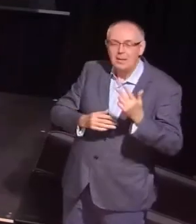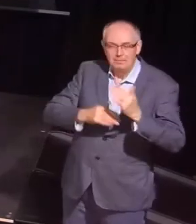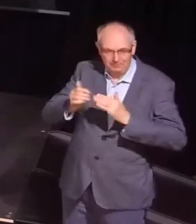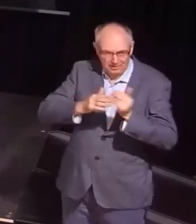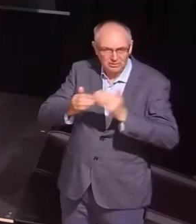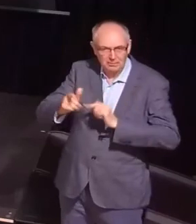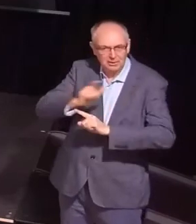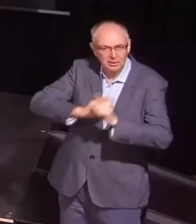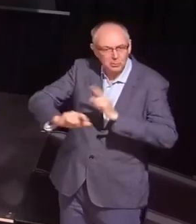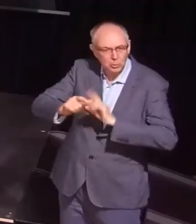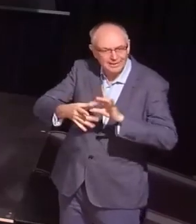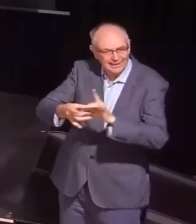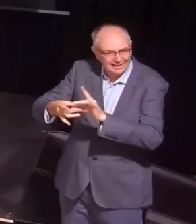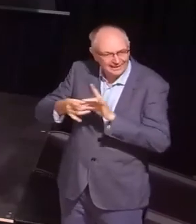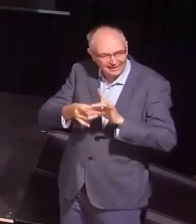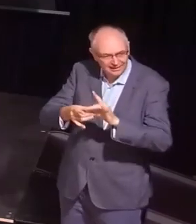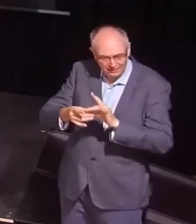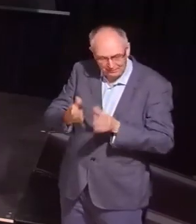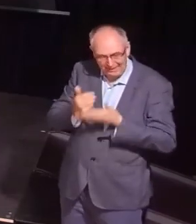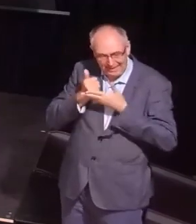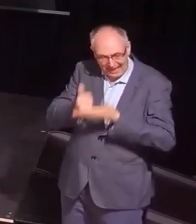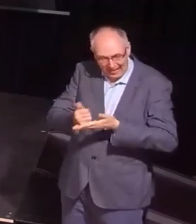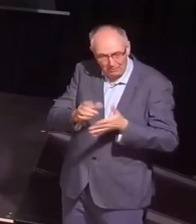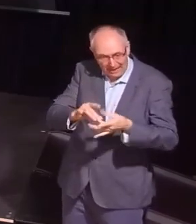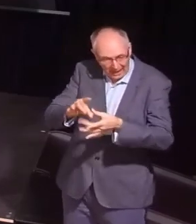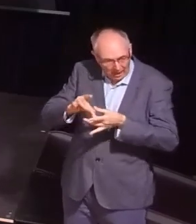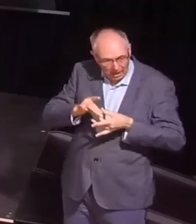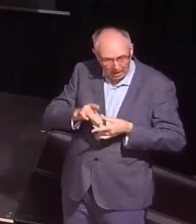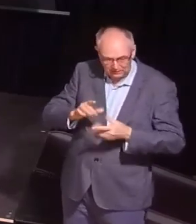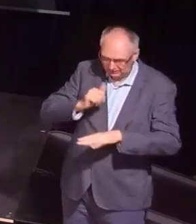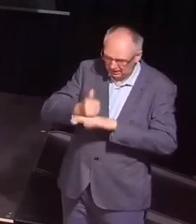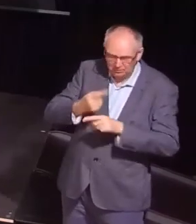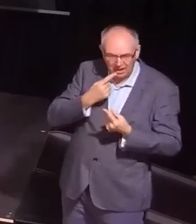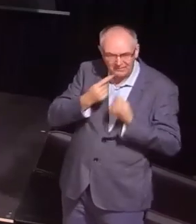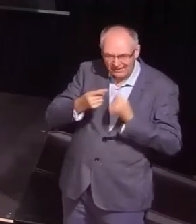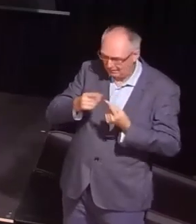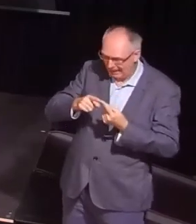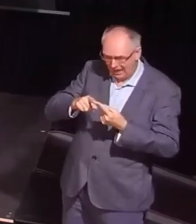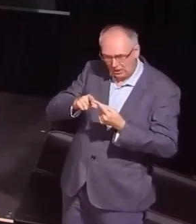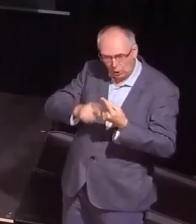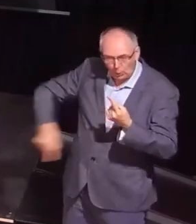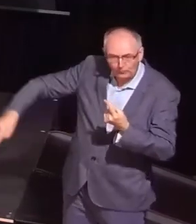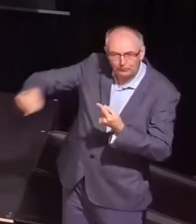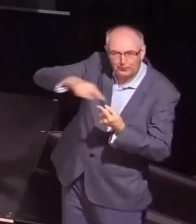Help your allies create feedback loops with the gaming disability community.